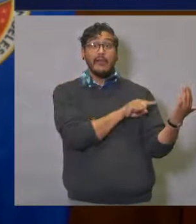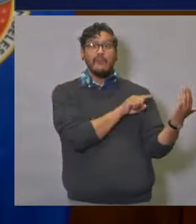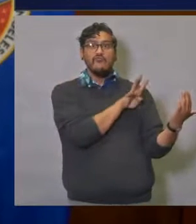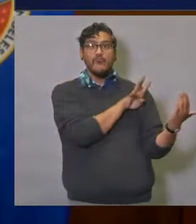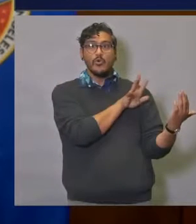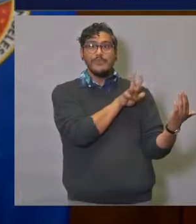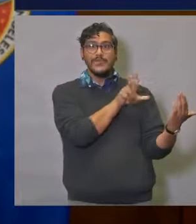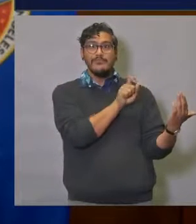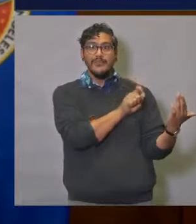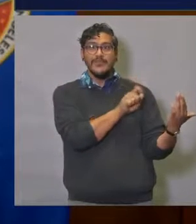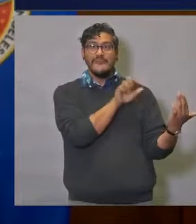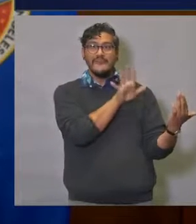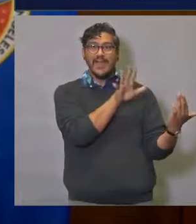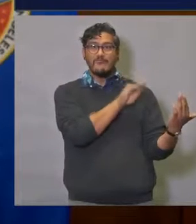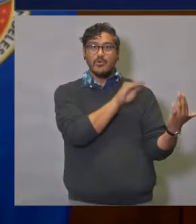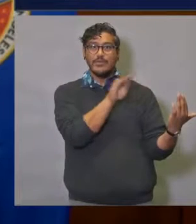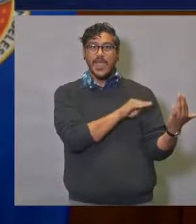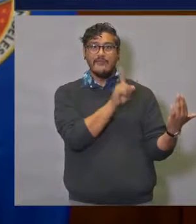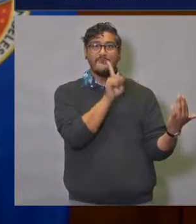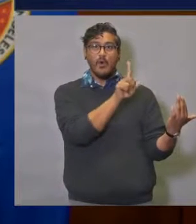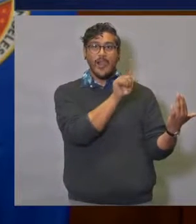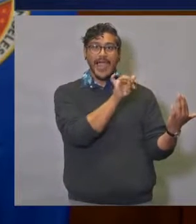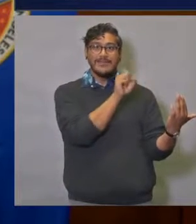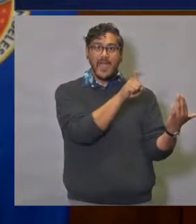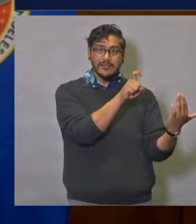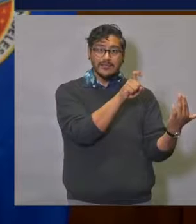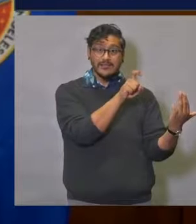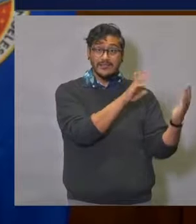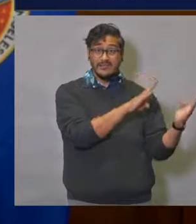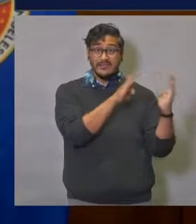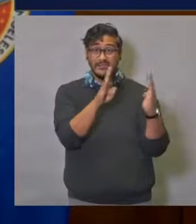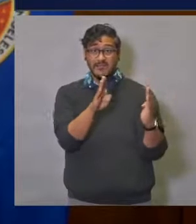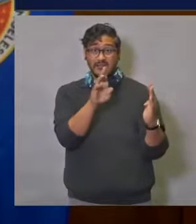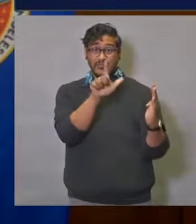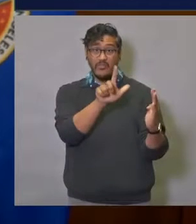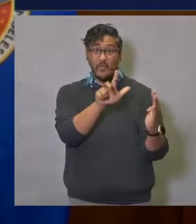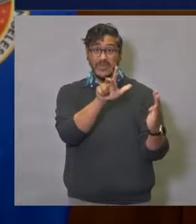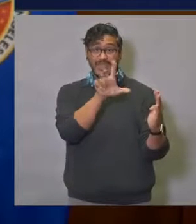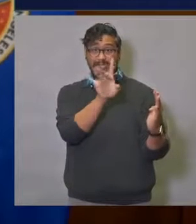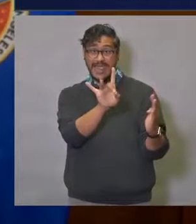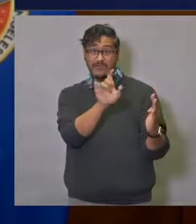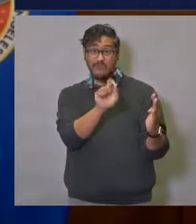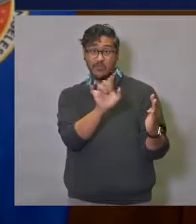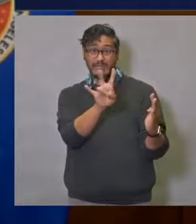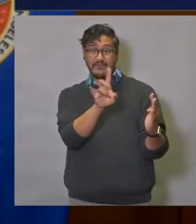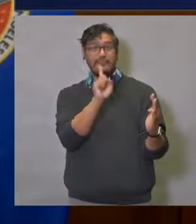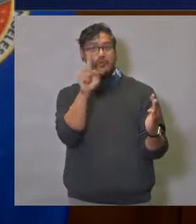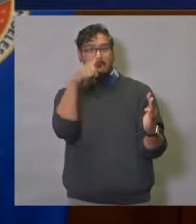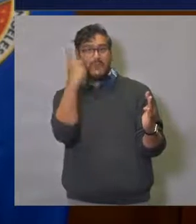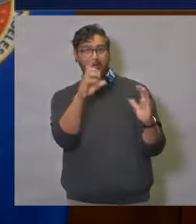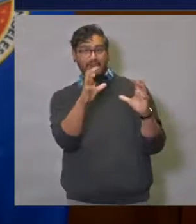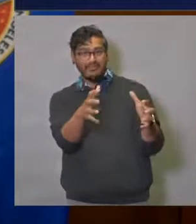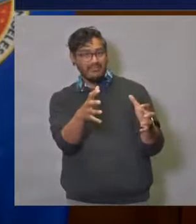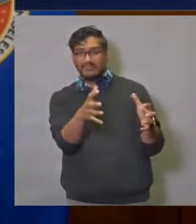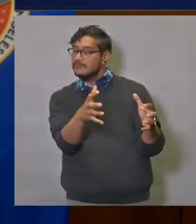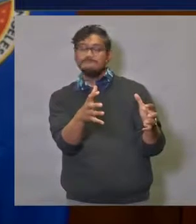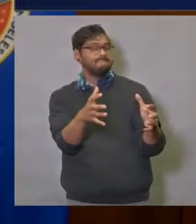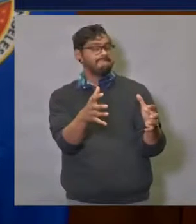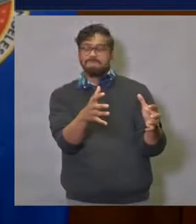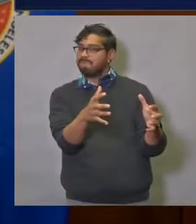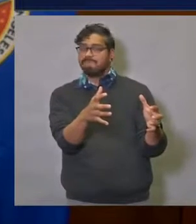OF THE VACCINE, COMPARED TO